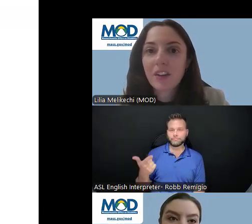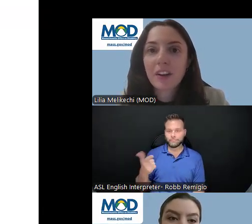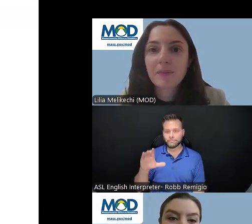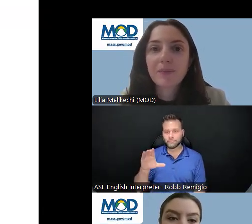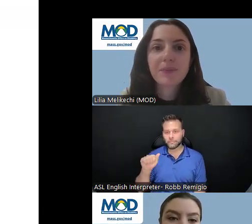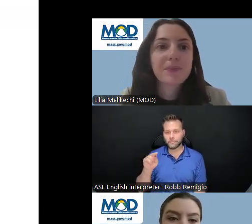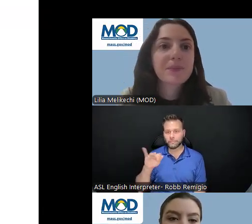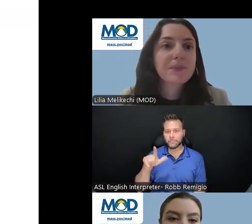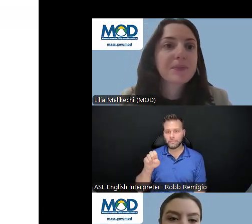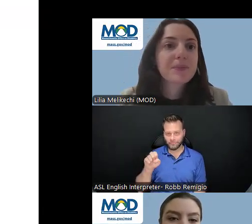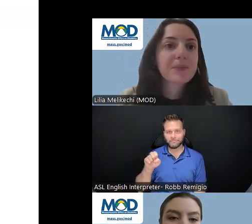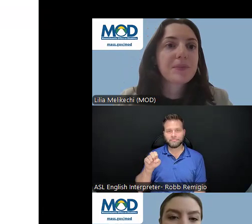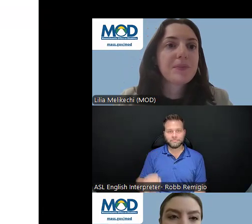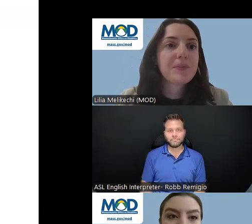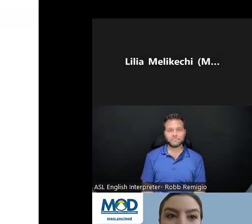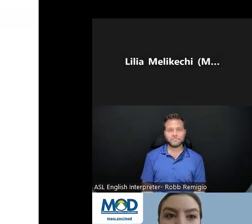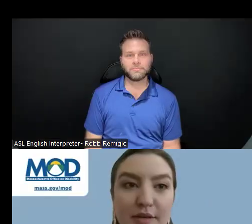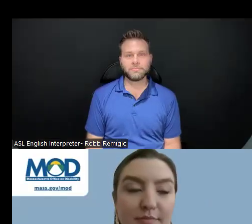And I'll hand it over to my colleague, Camille.